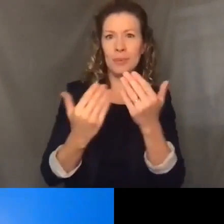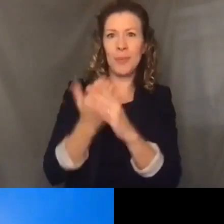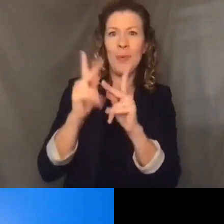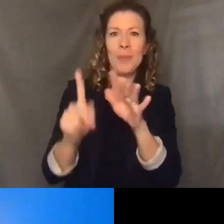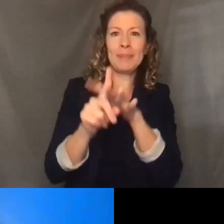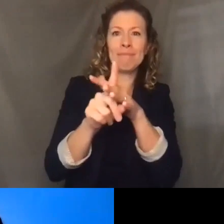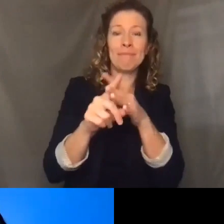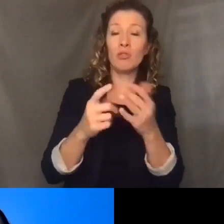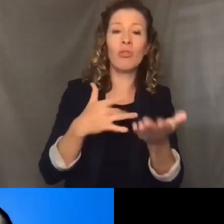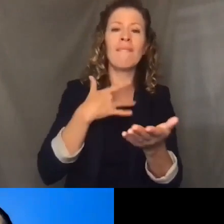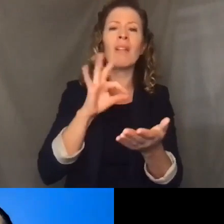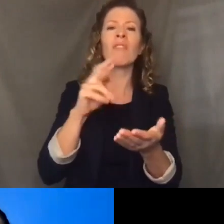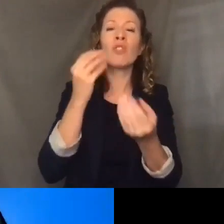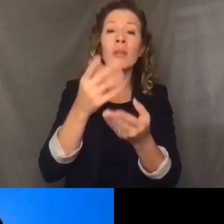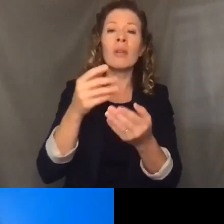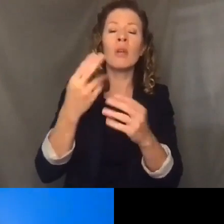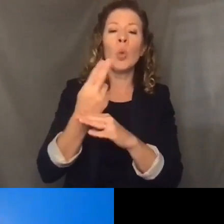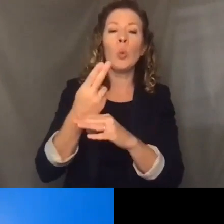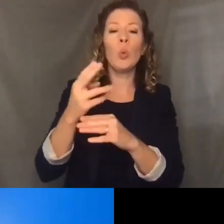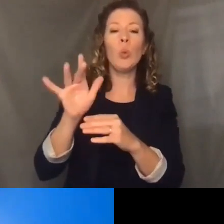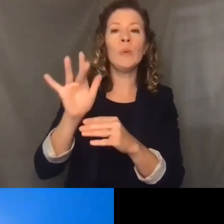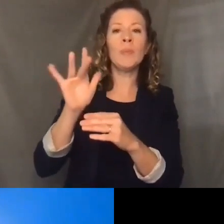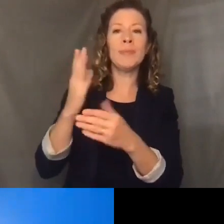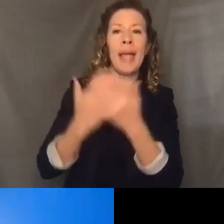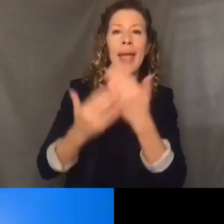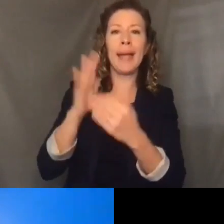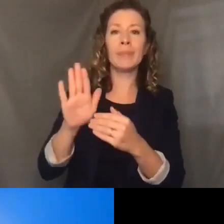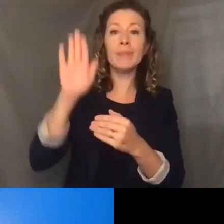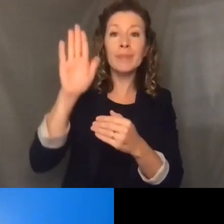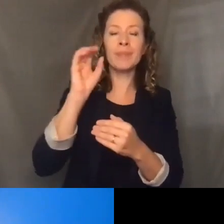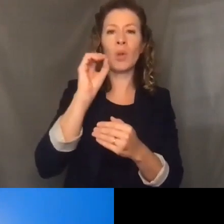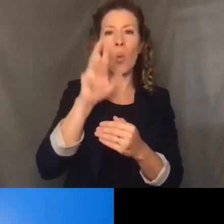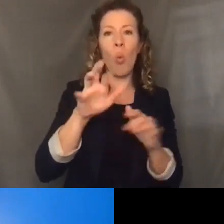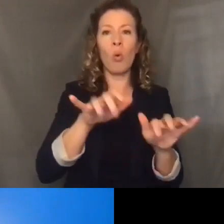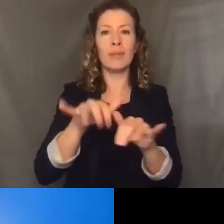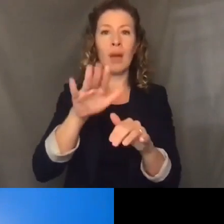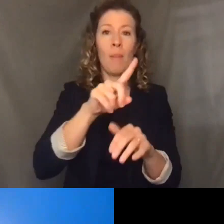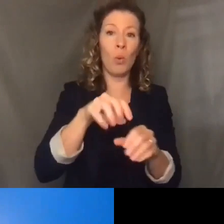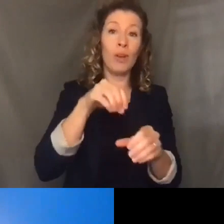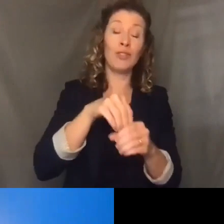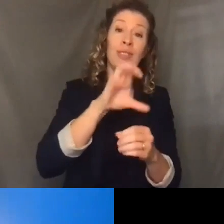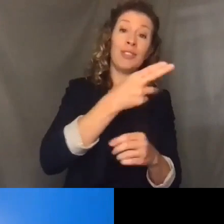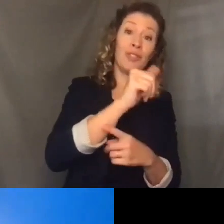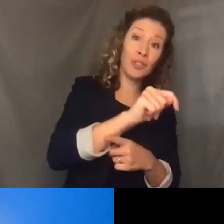to use the raise hand function or enter your questions in the chat or in the Q and A